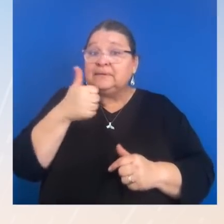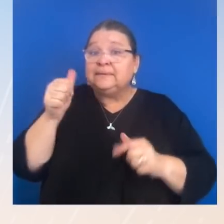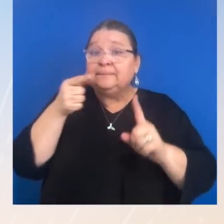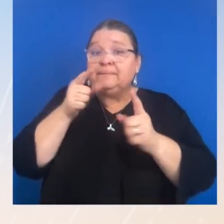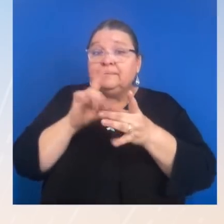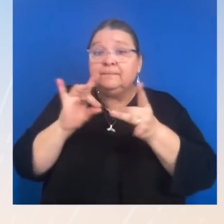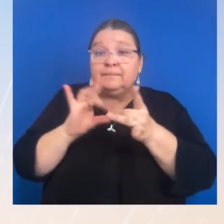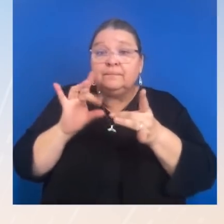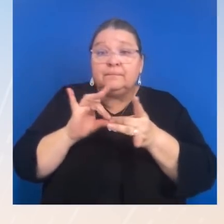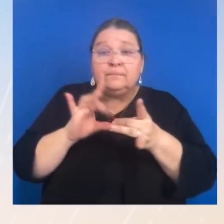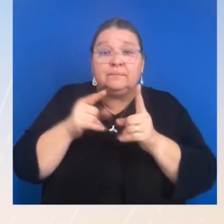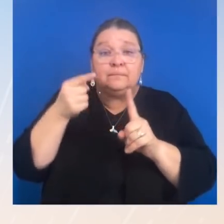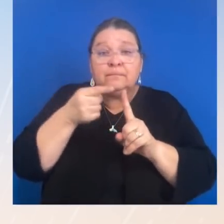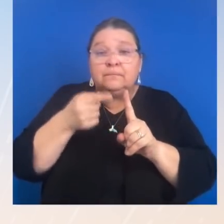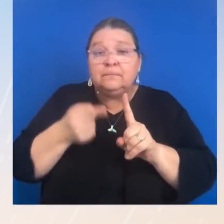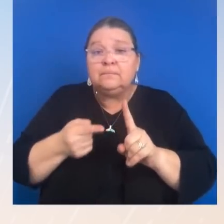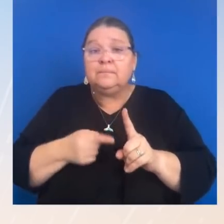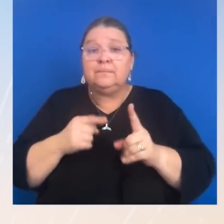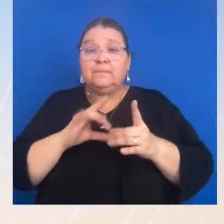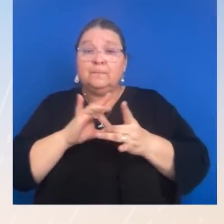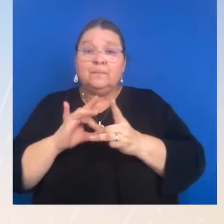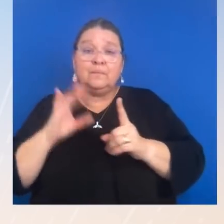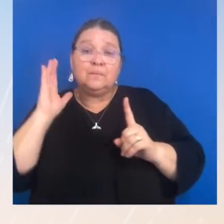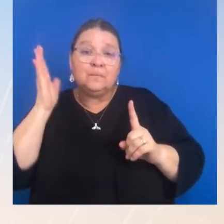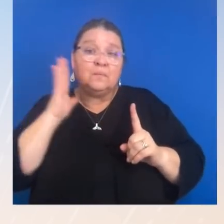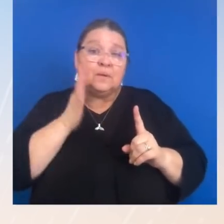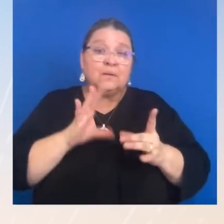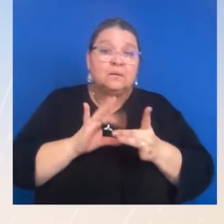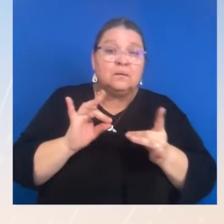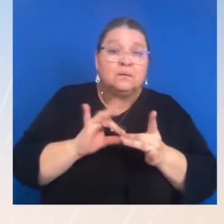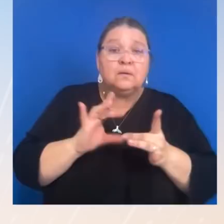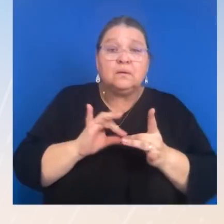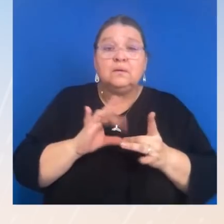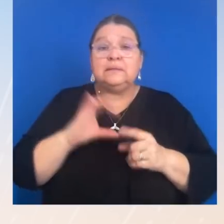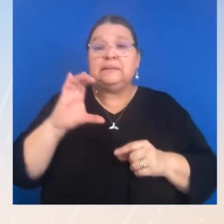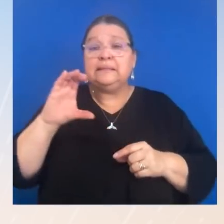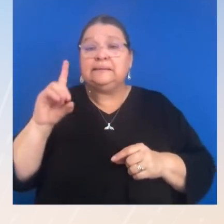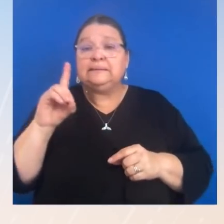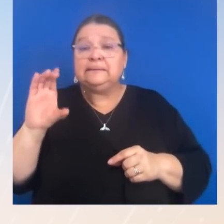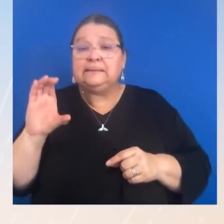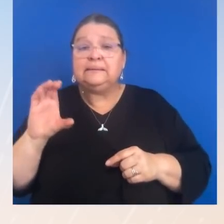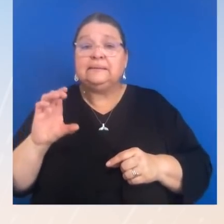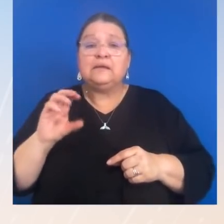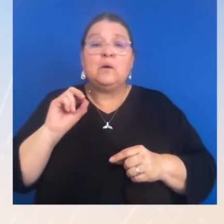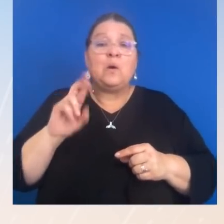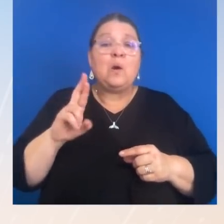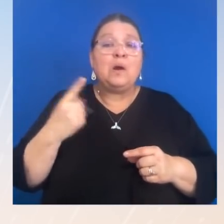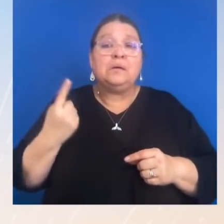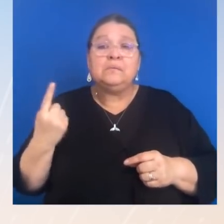The Press: -- as it relates to the CDC. What is he going to say to them? Because he didn't have as much equity and inclusion